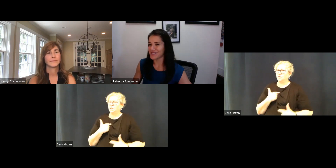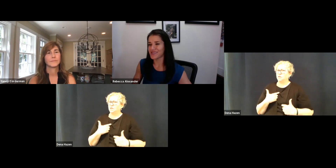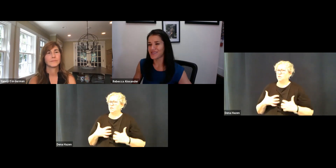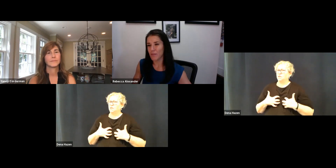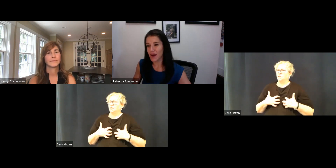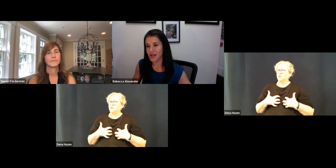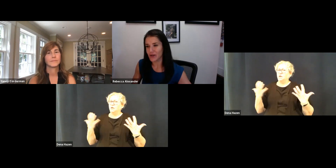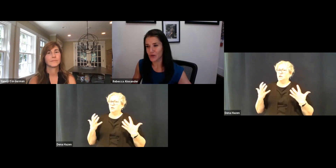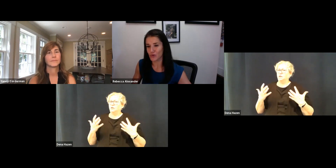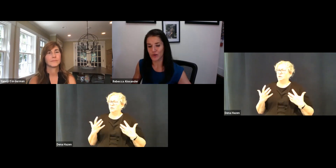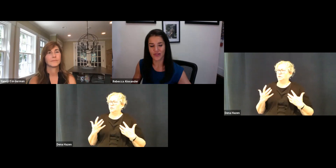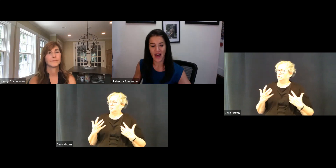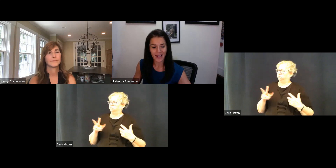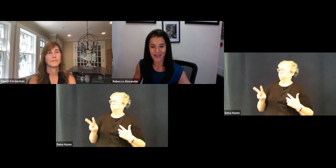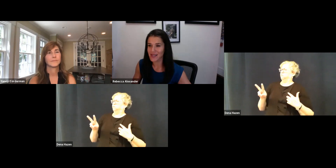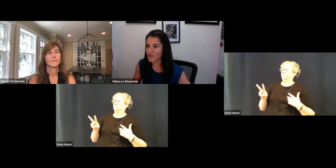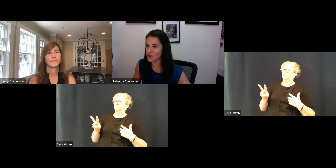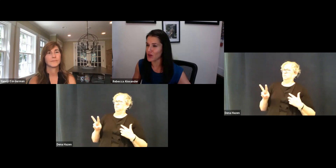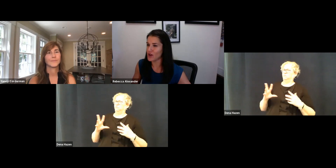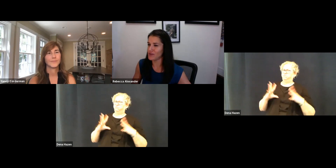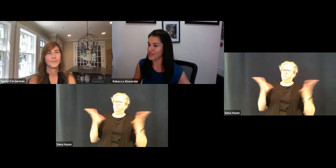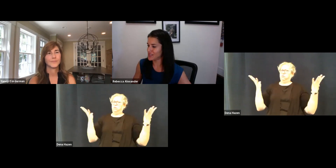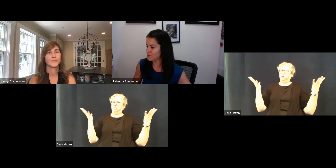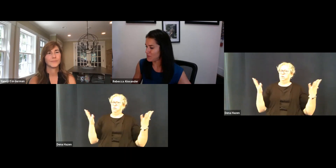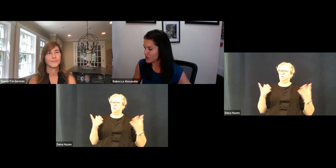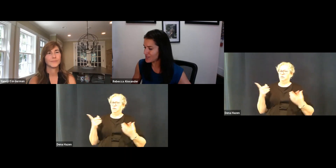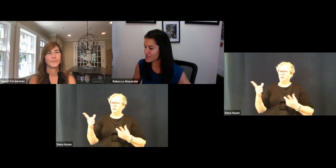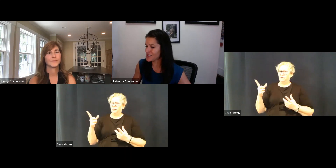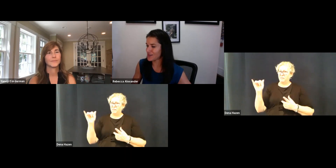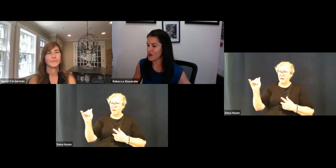that somebody who, with that level of experience